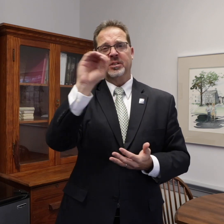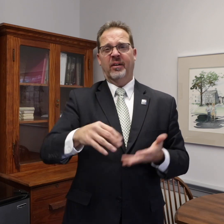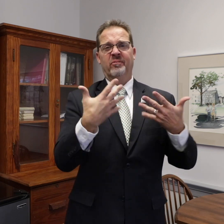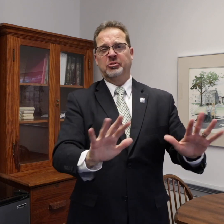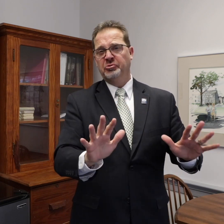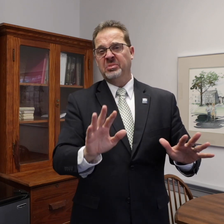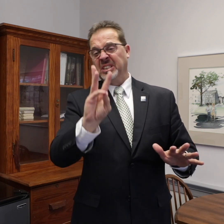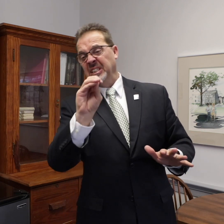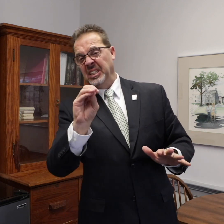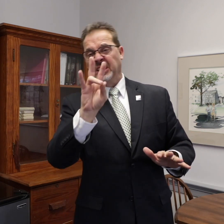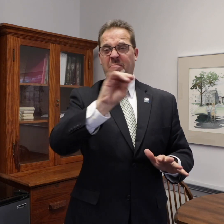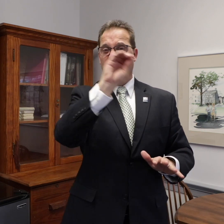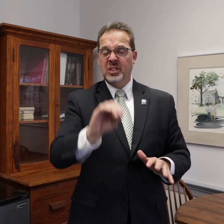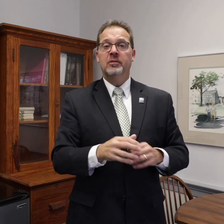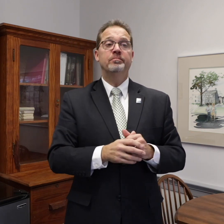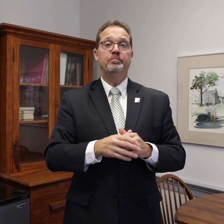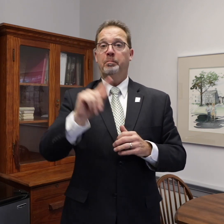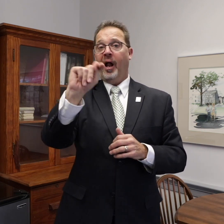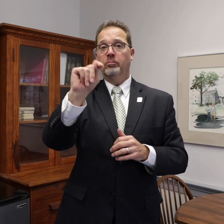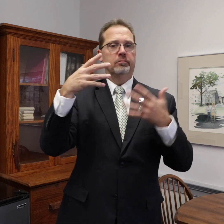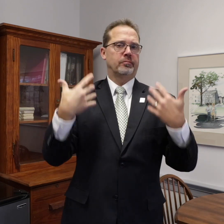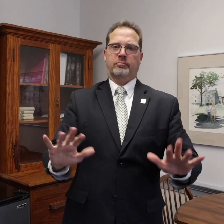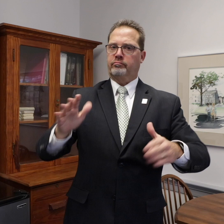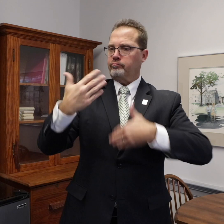month they are working to finish various projects that are part of the